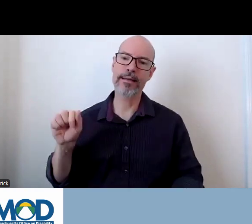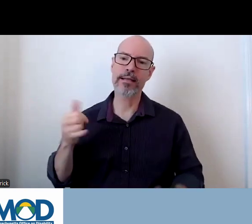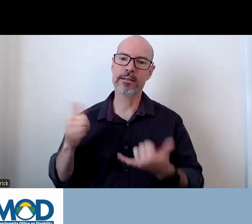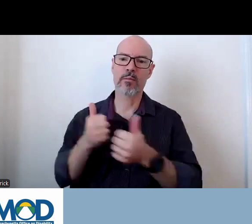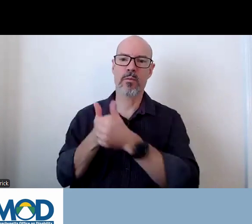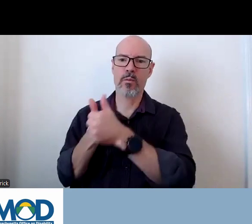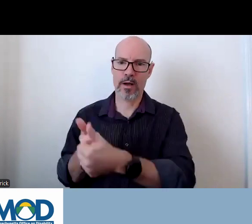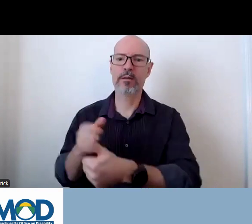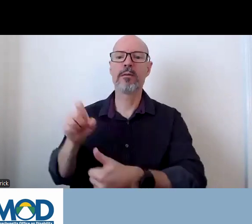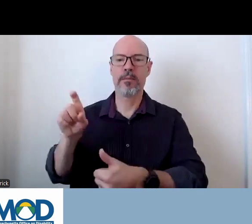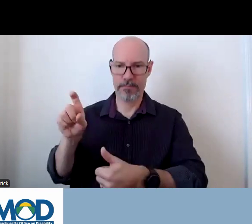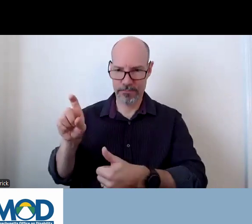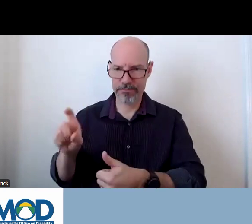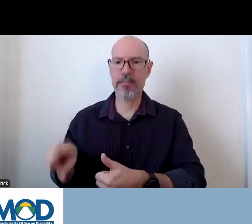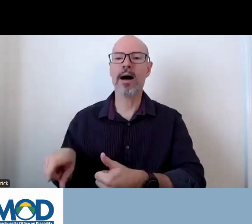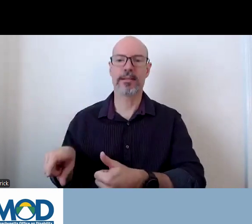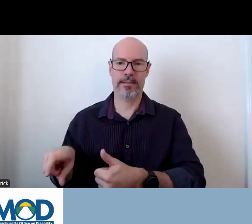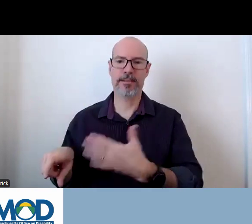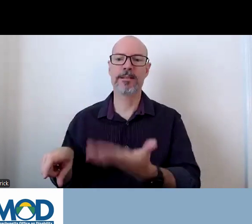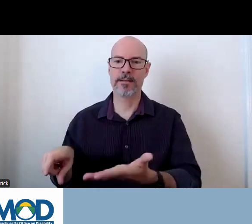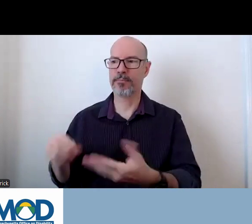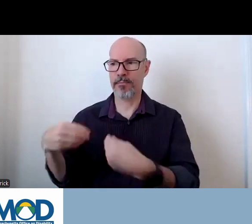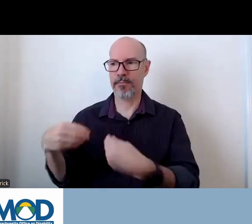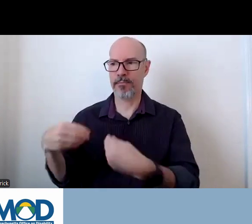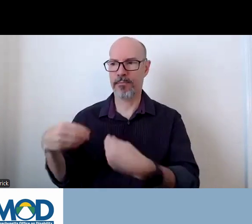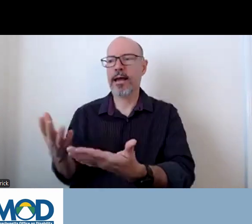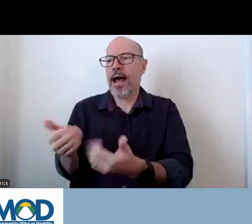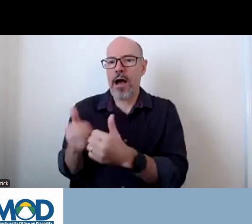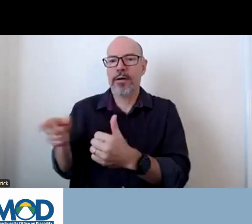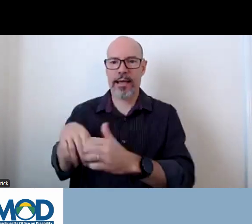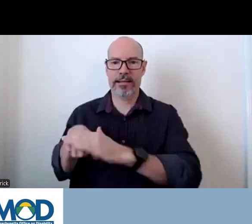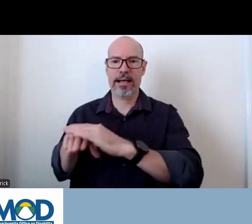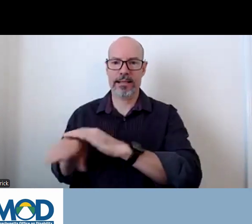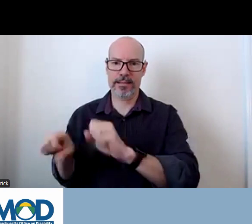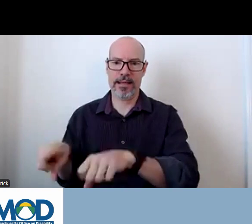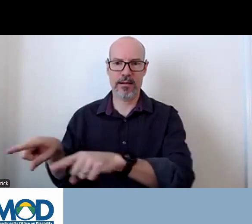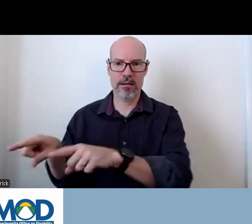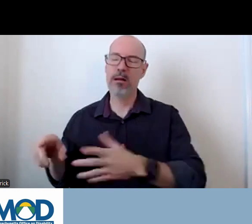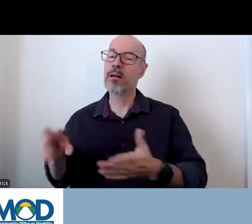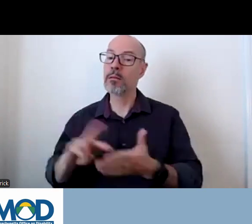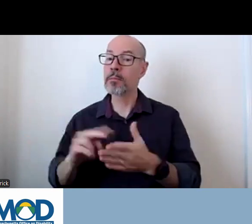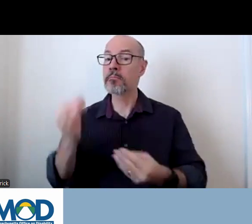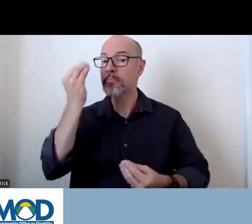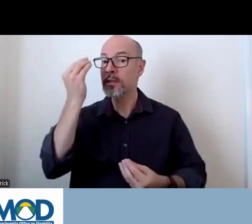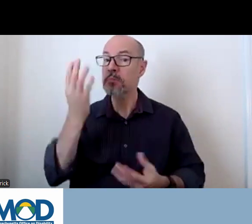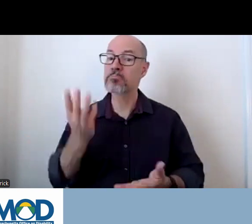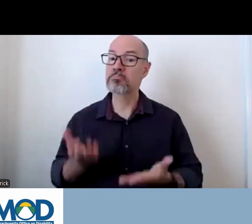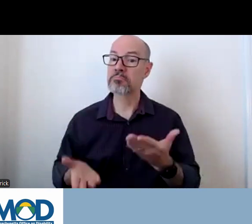accommodation, to provide an accessible format for that individual trying to access that So, you may want to take this